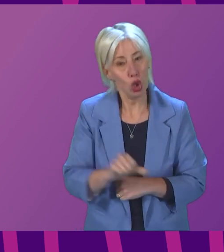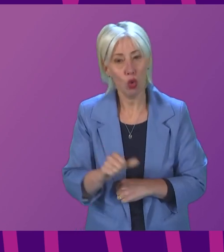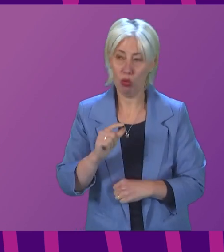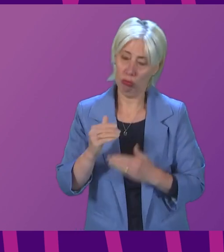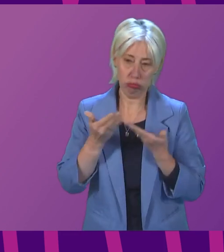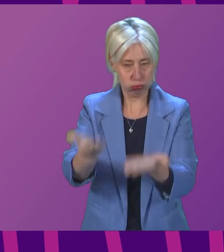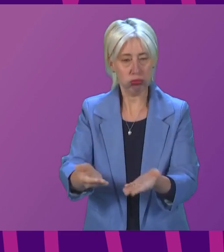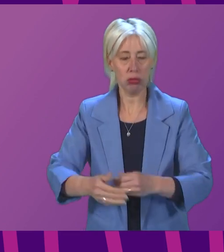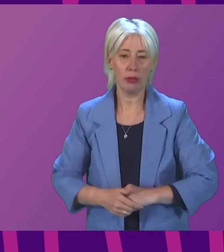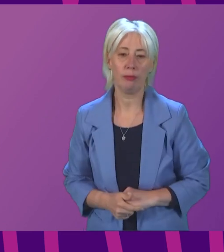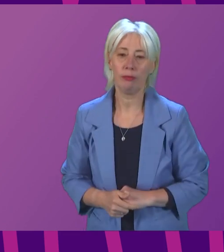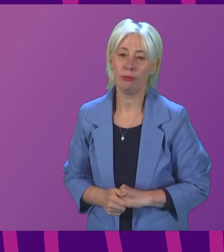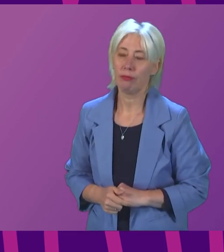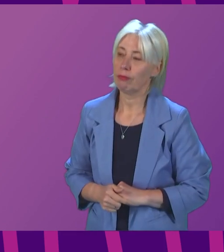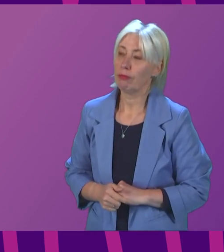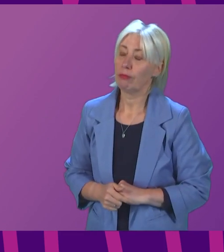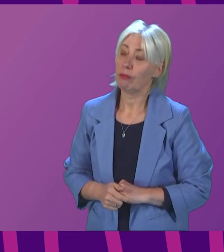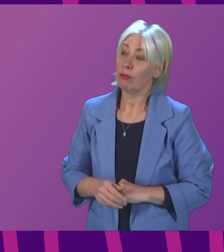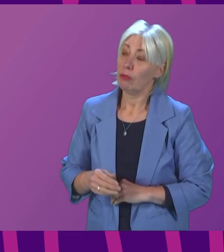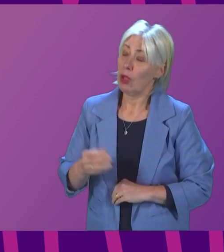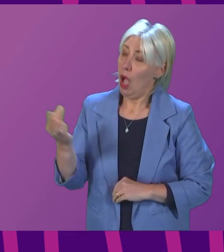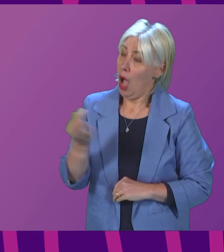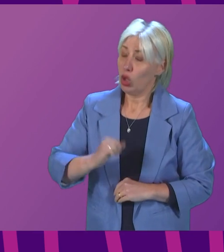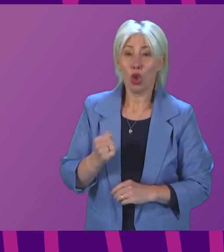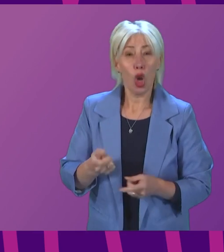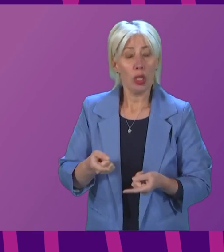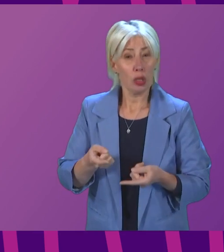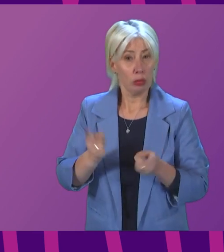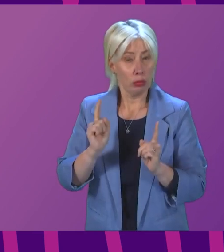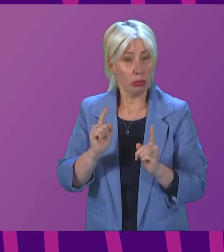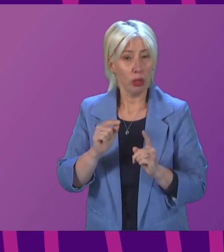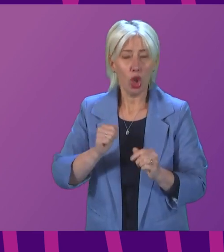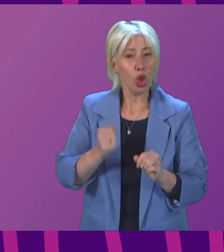To ask the First Minister whether the Scottish Government will provide an update on what